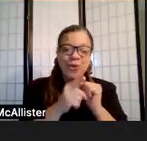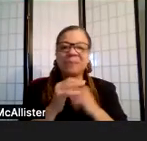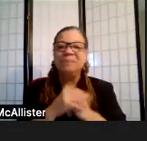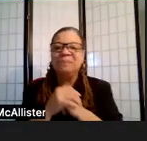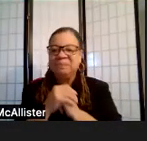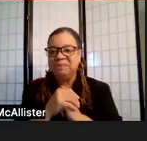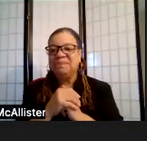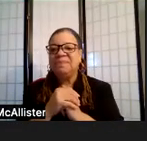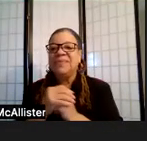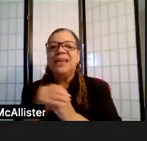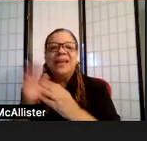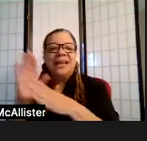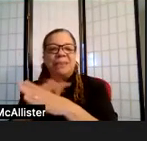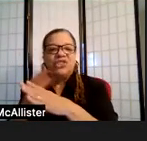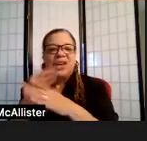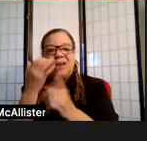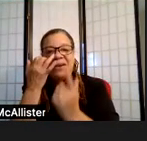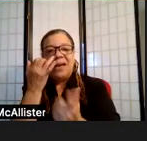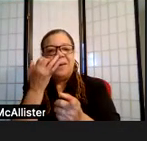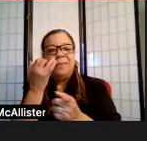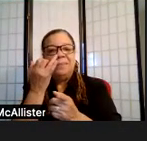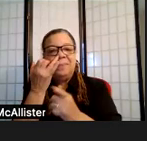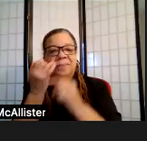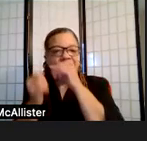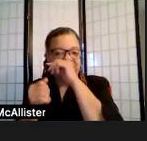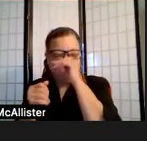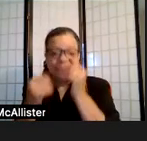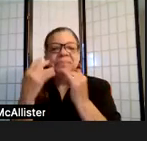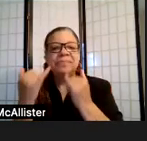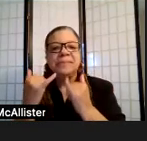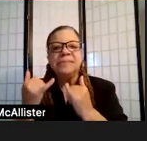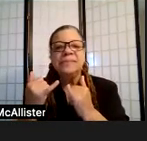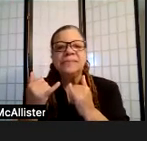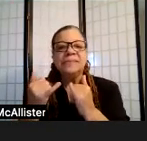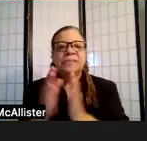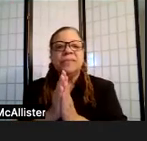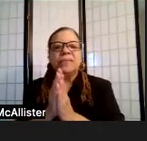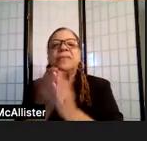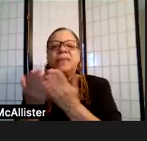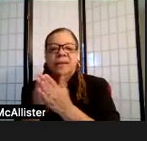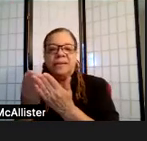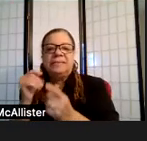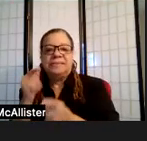I'm sharing it right here, now, with everyone. We do have our bookstore, which we'll try to put it on. Absolutely.